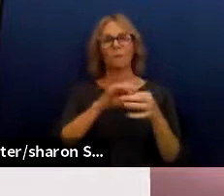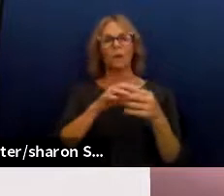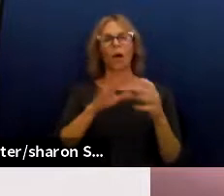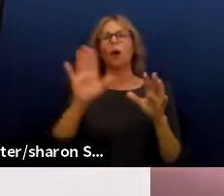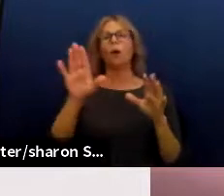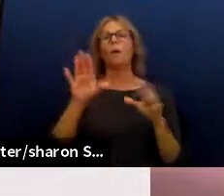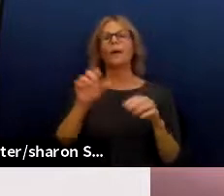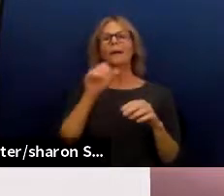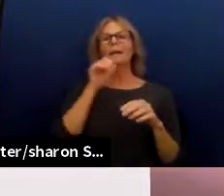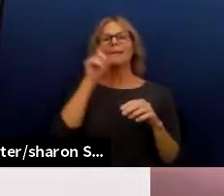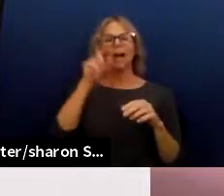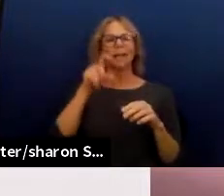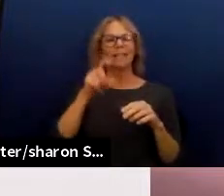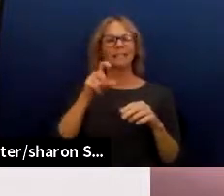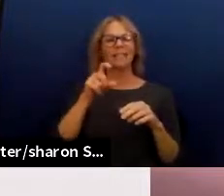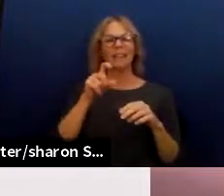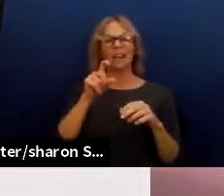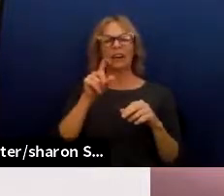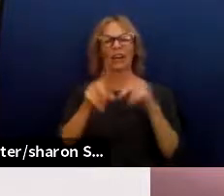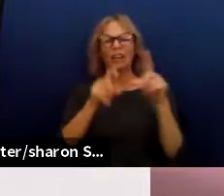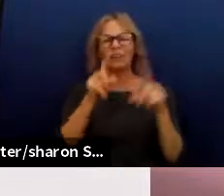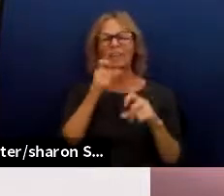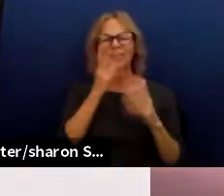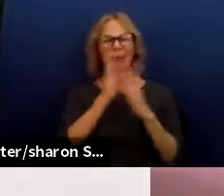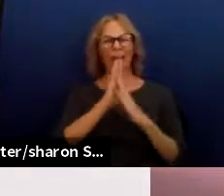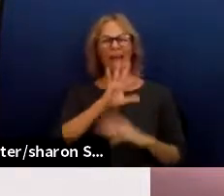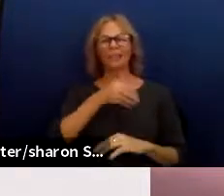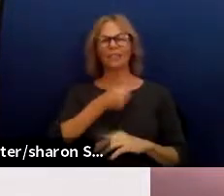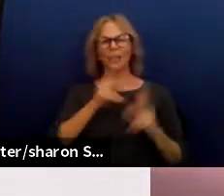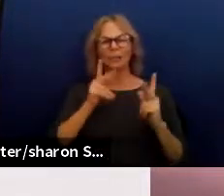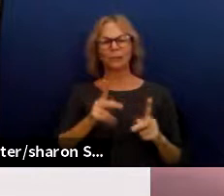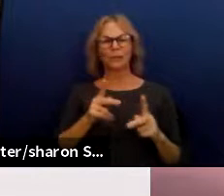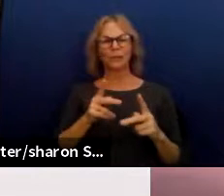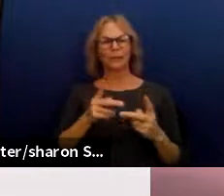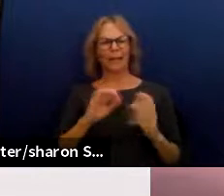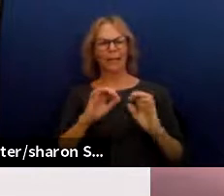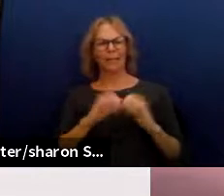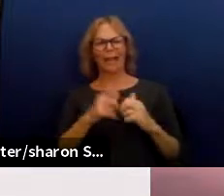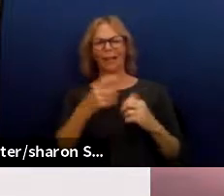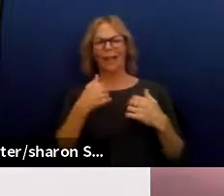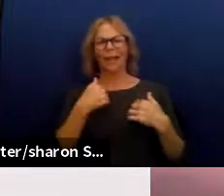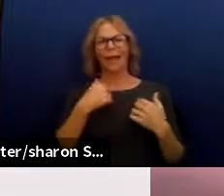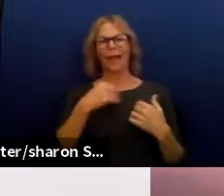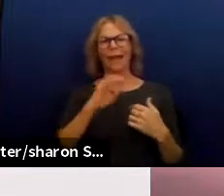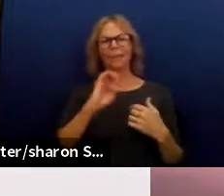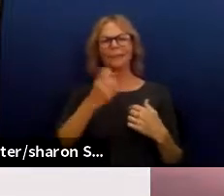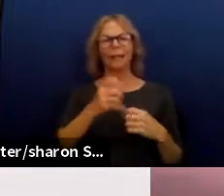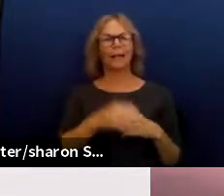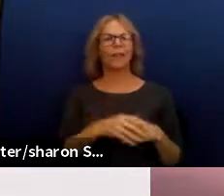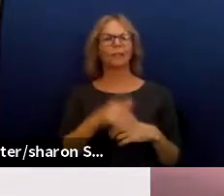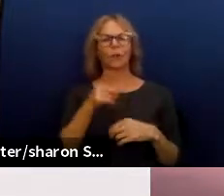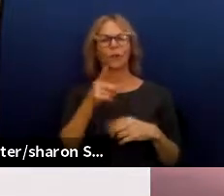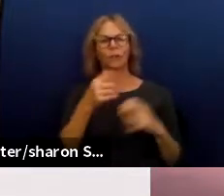unnecessary, intrusive questions. So do not ask a trans person, how they have sex or what genitals they have, or anything that you